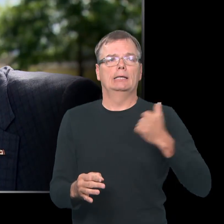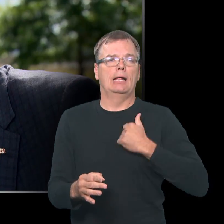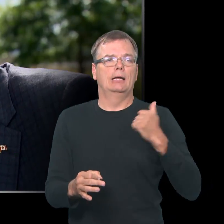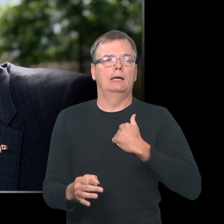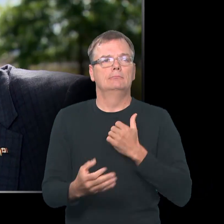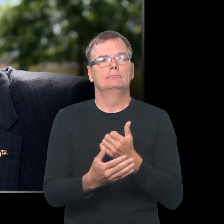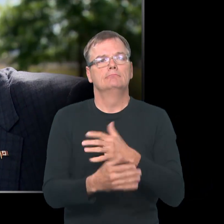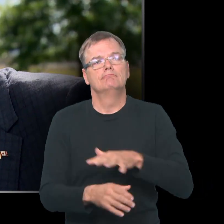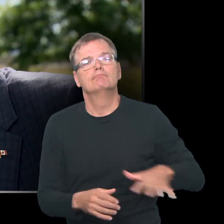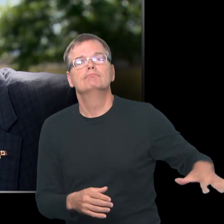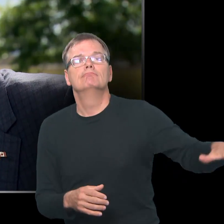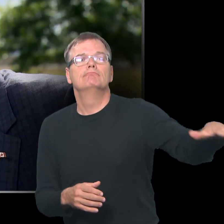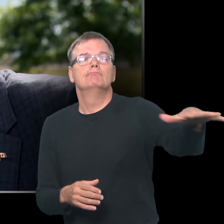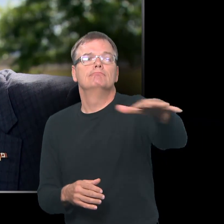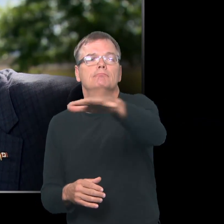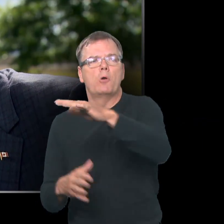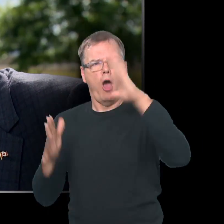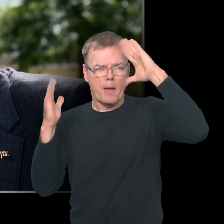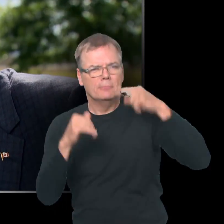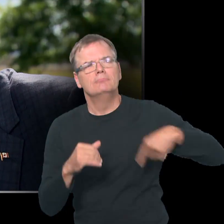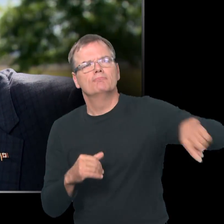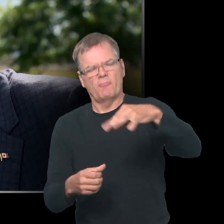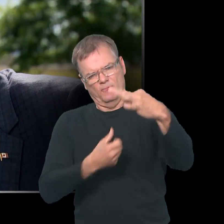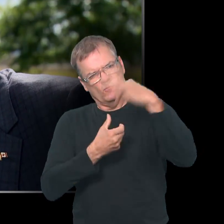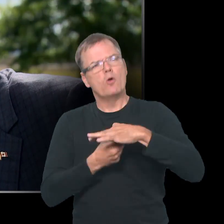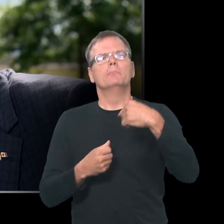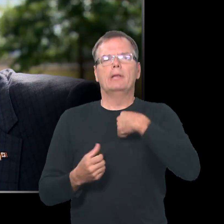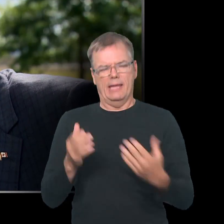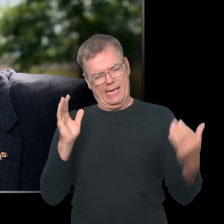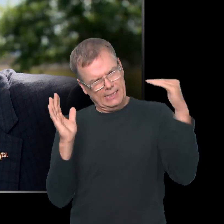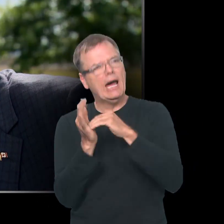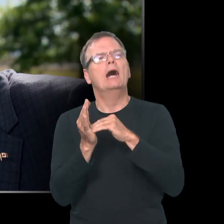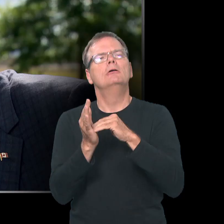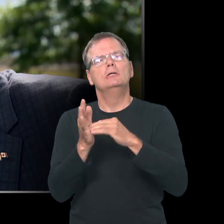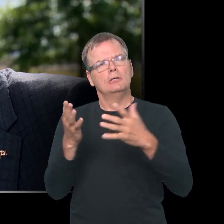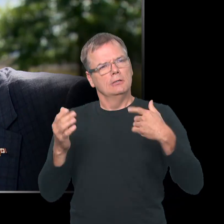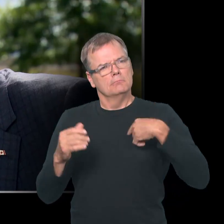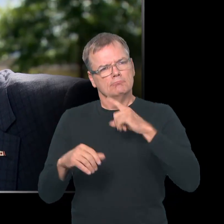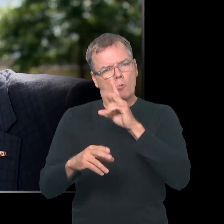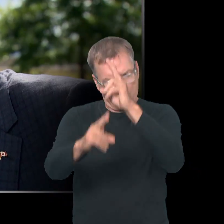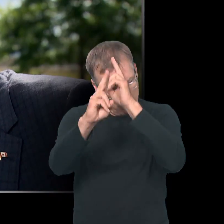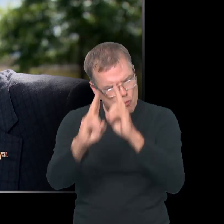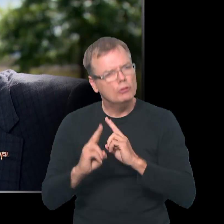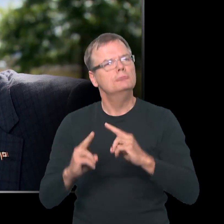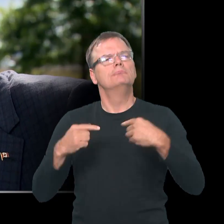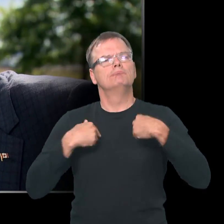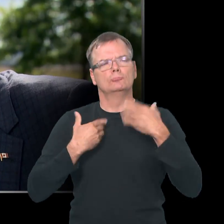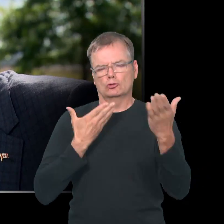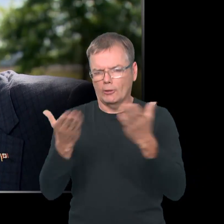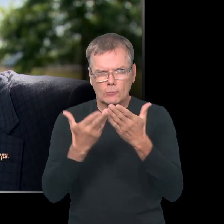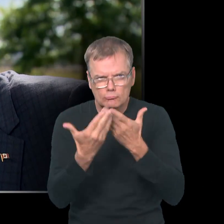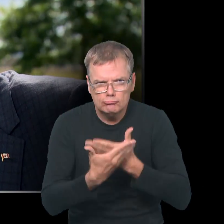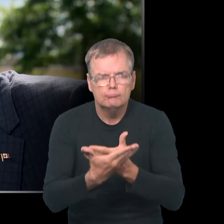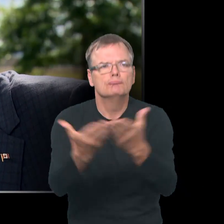and I accept whatever that decision is, and I'm hopeful that we'll get another mandate, but if we don't...